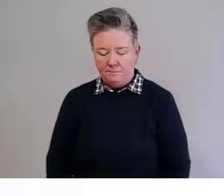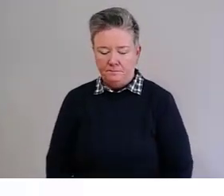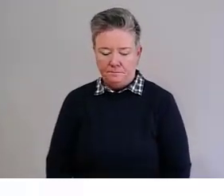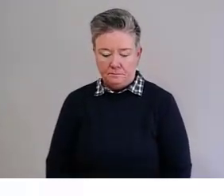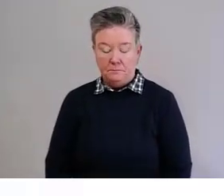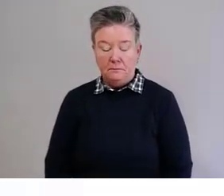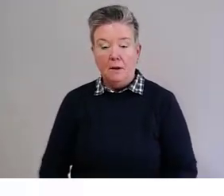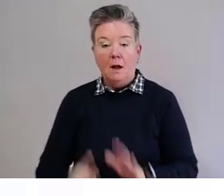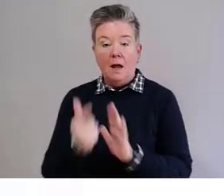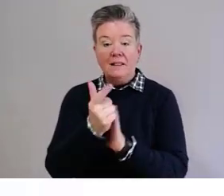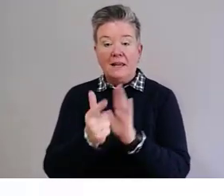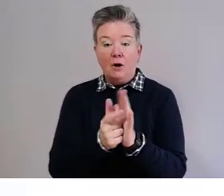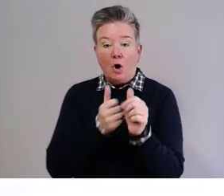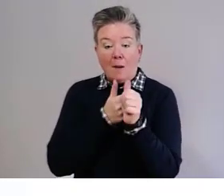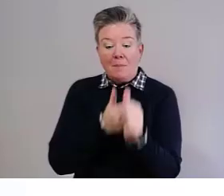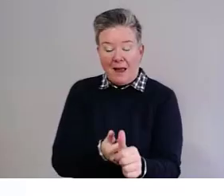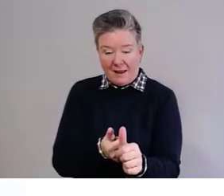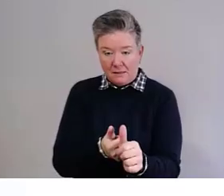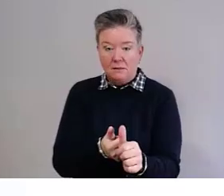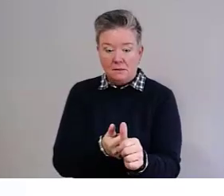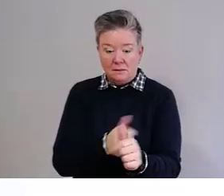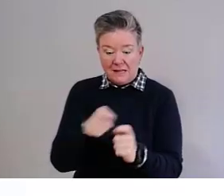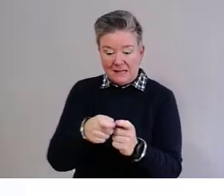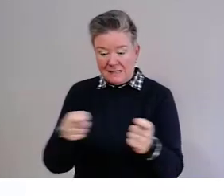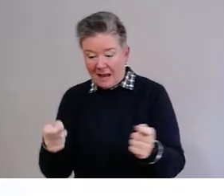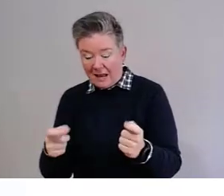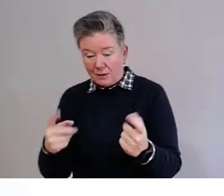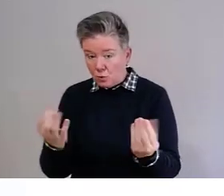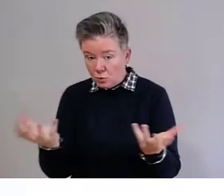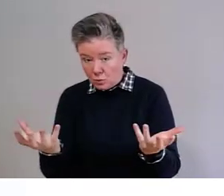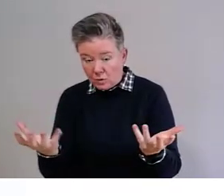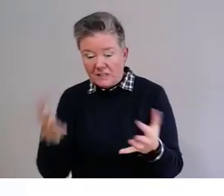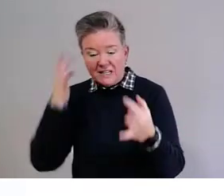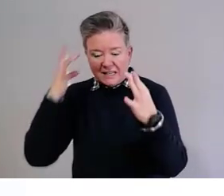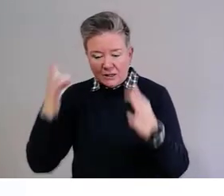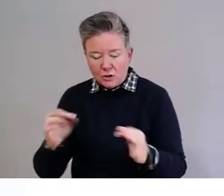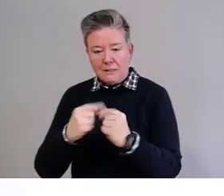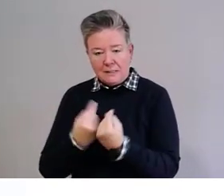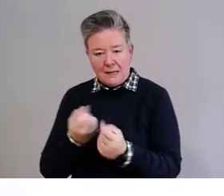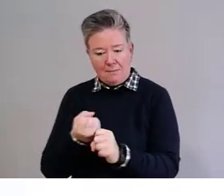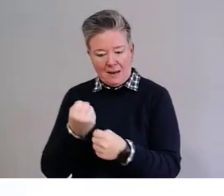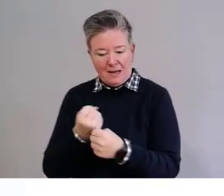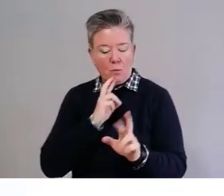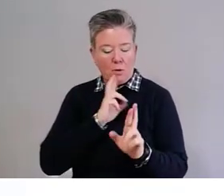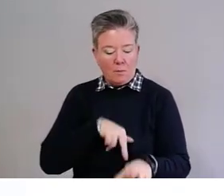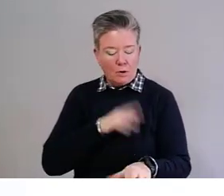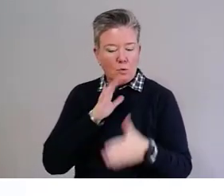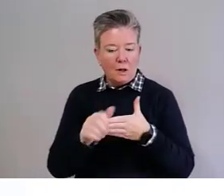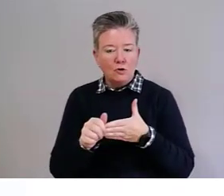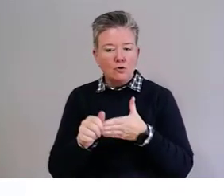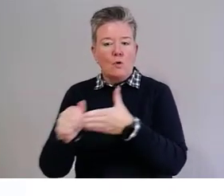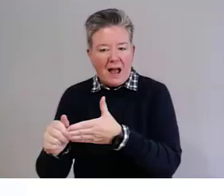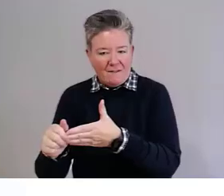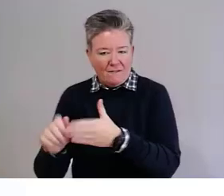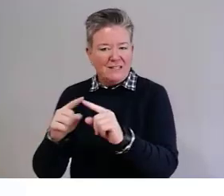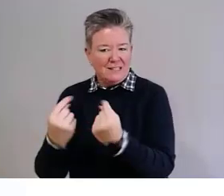Legal compliance also ties into team decision making, because reports drive decisions.